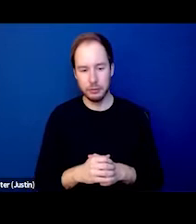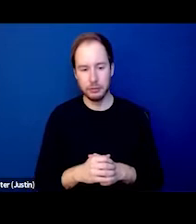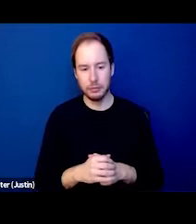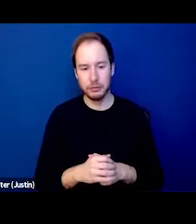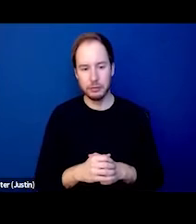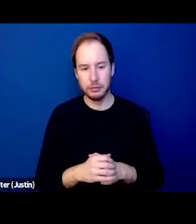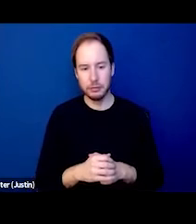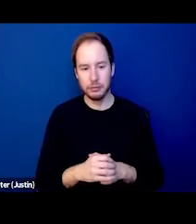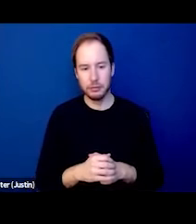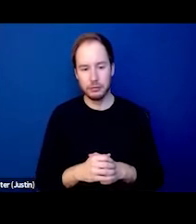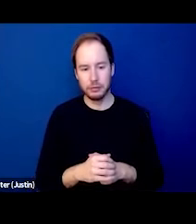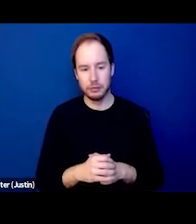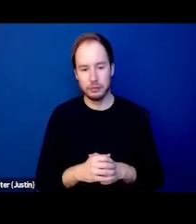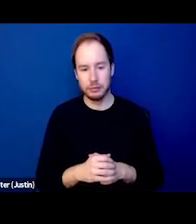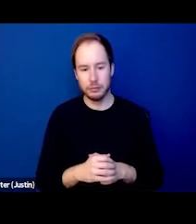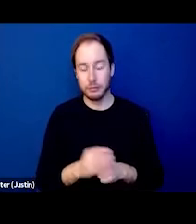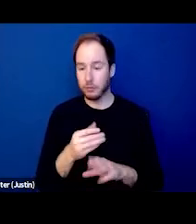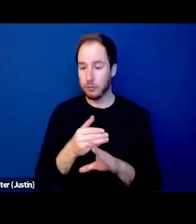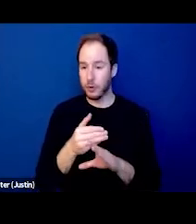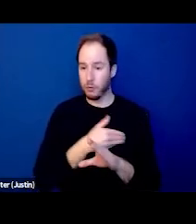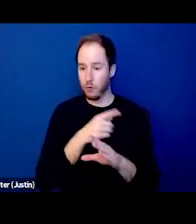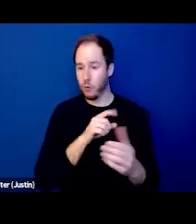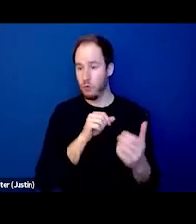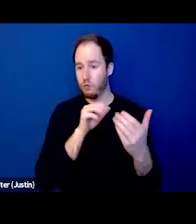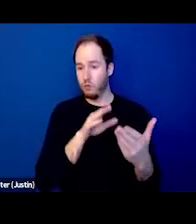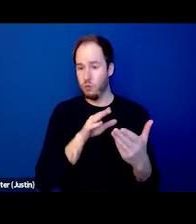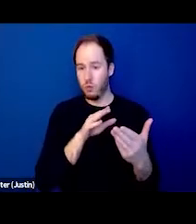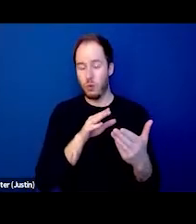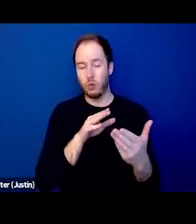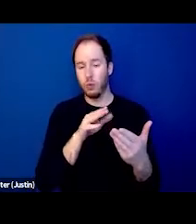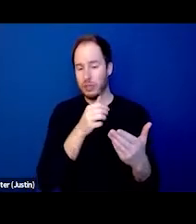before approaching a tribe or a community is to learn about